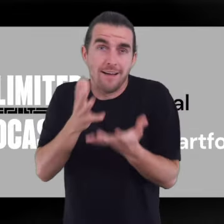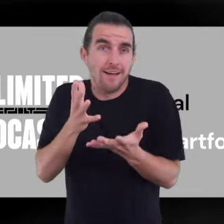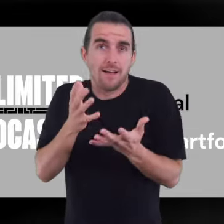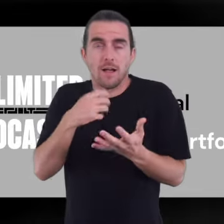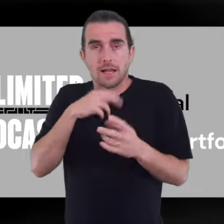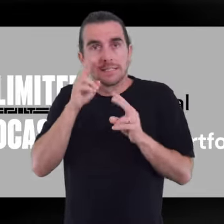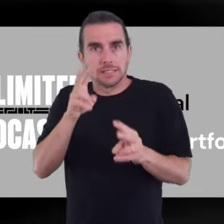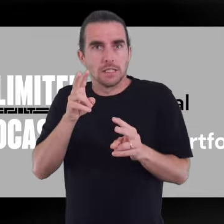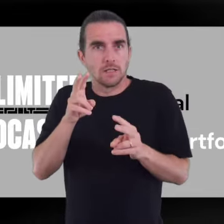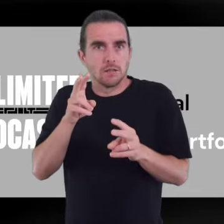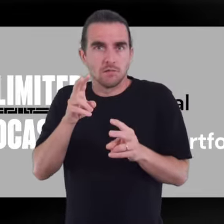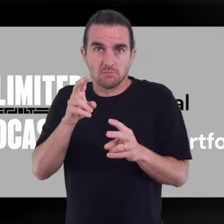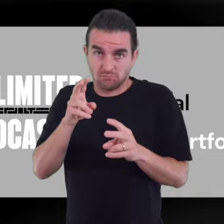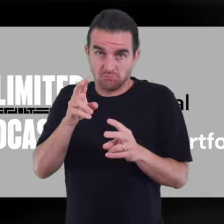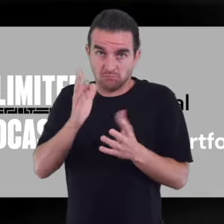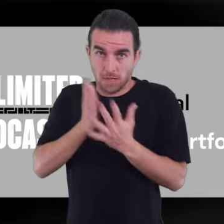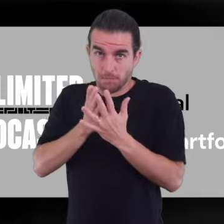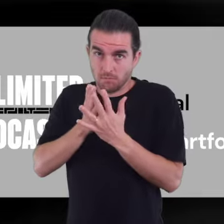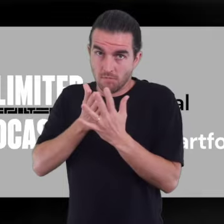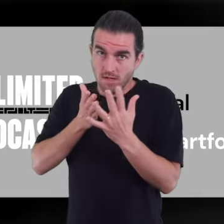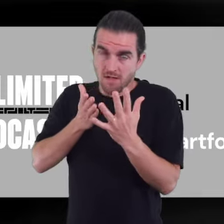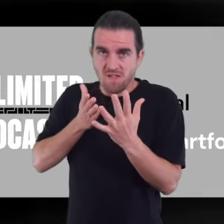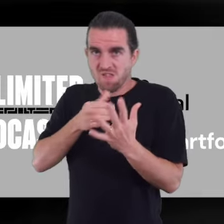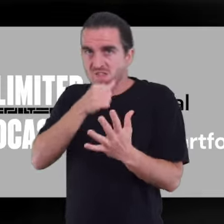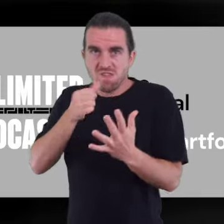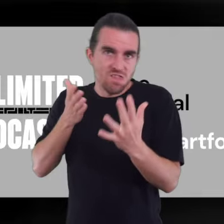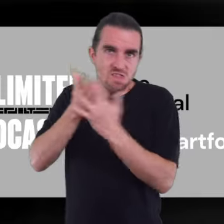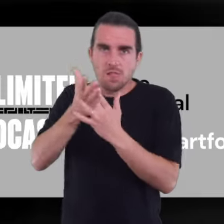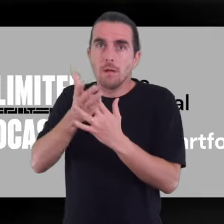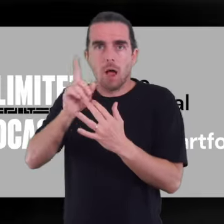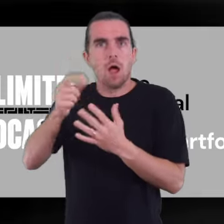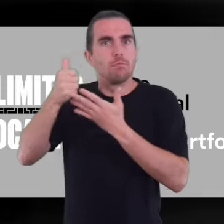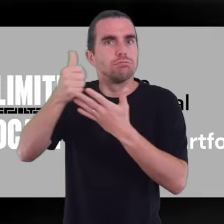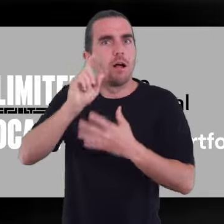Initially, I saw this as like disruptive advocacy. I've realized this is more dancing.